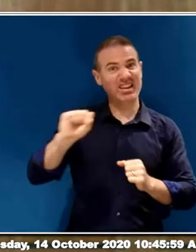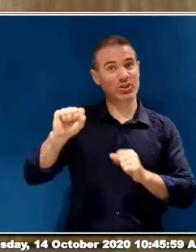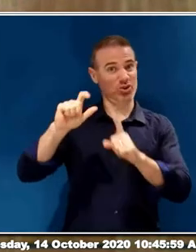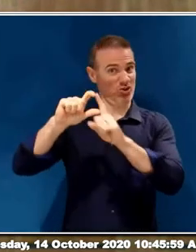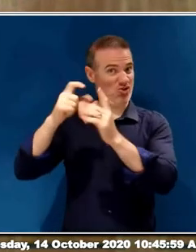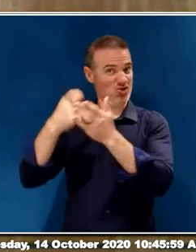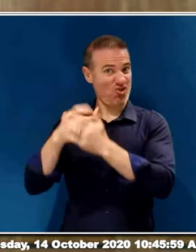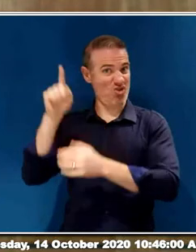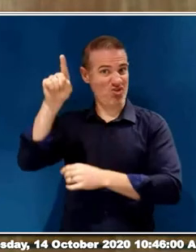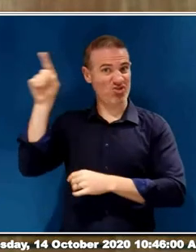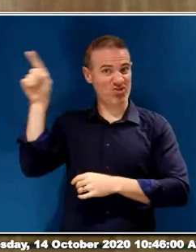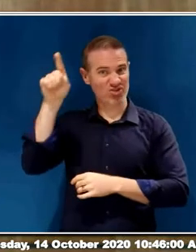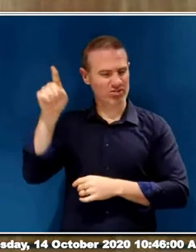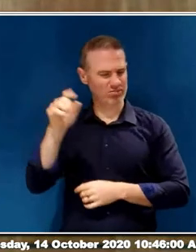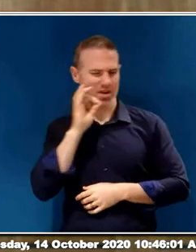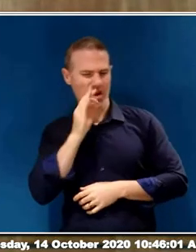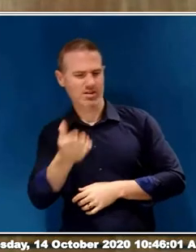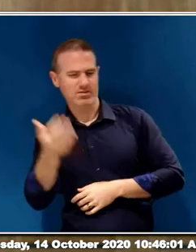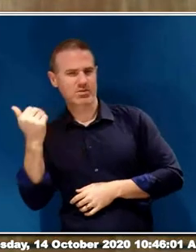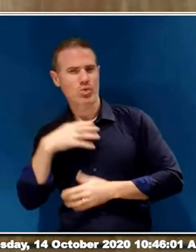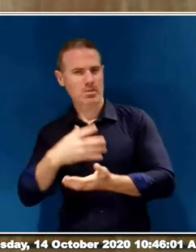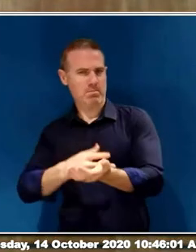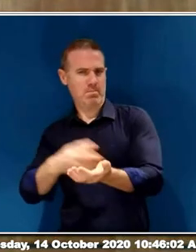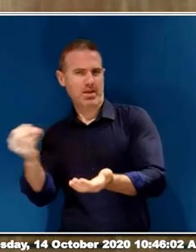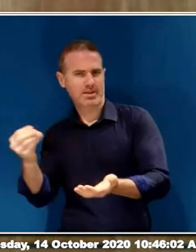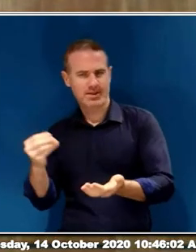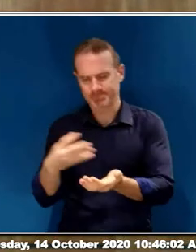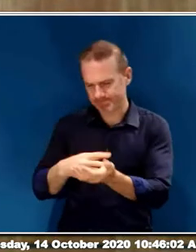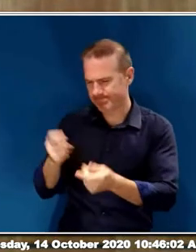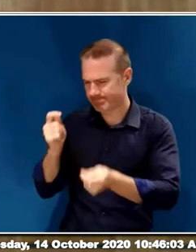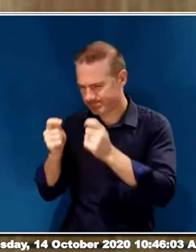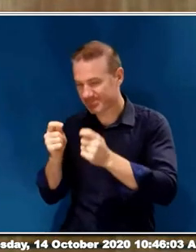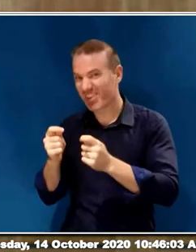both of those male hormones were zero.